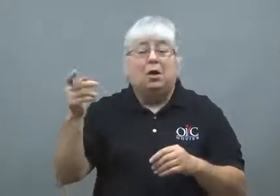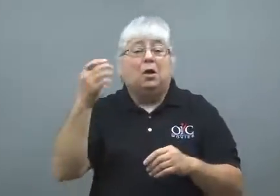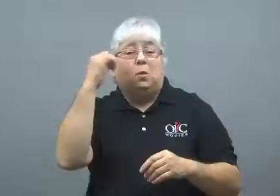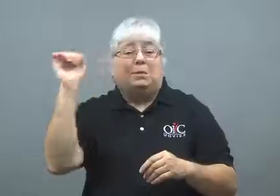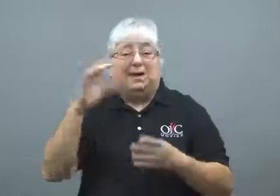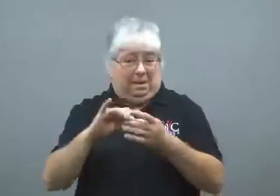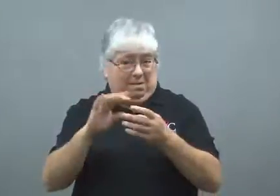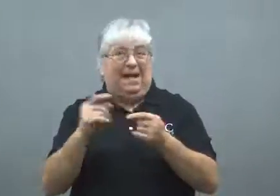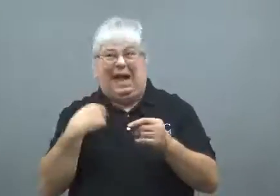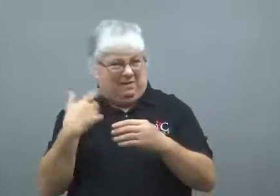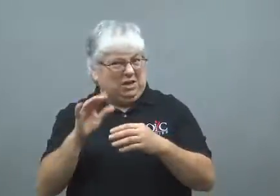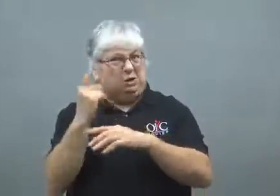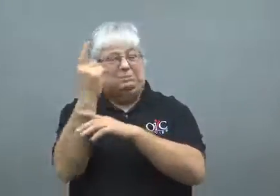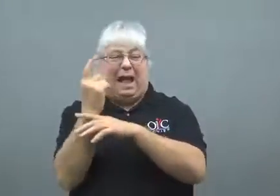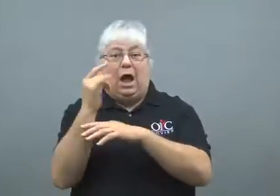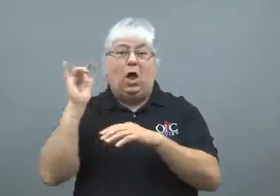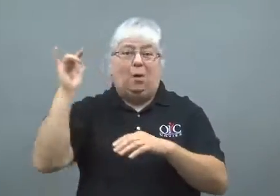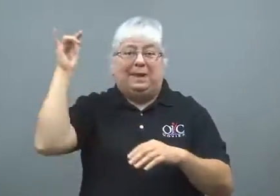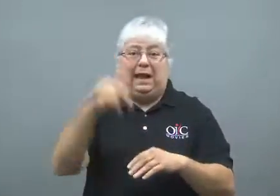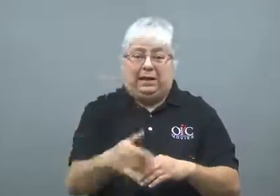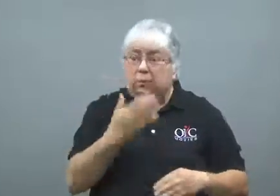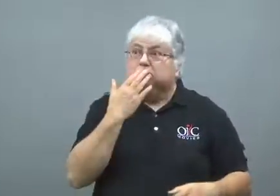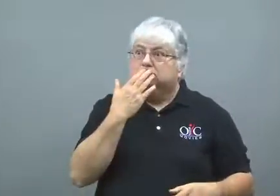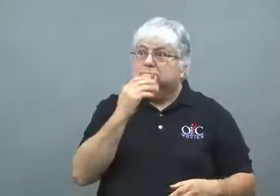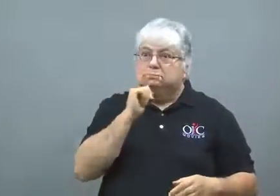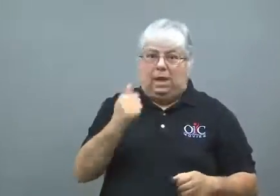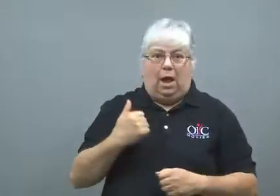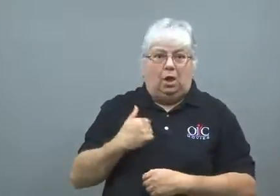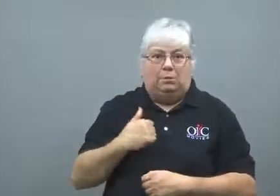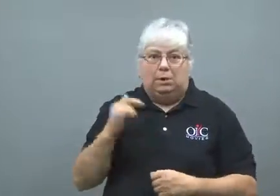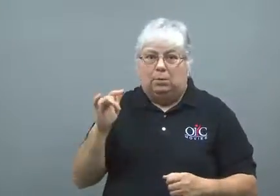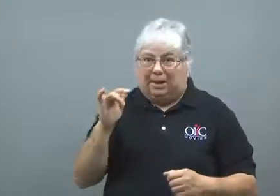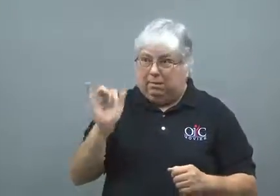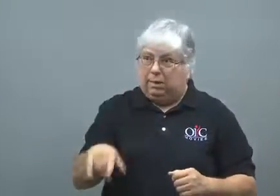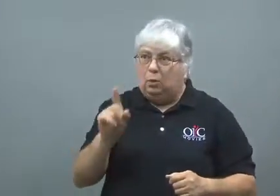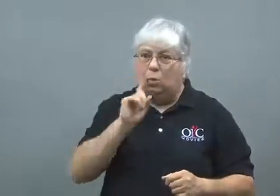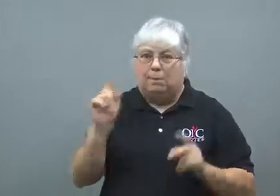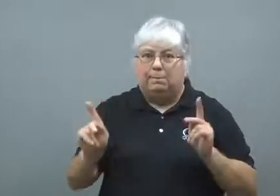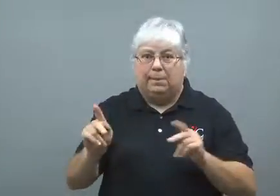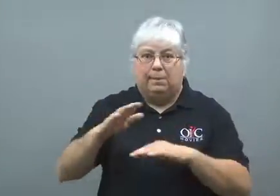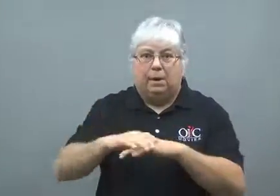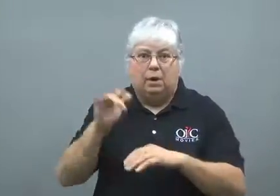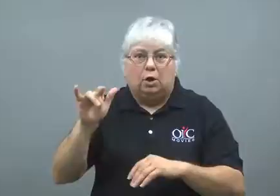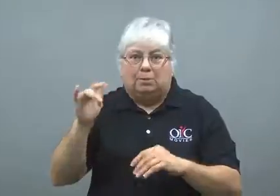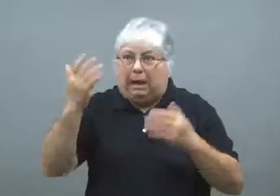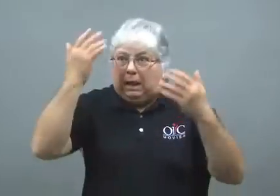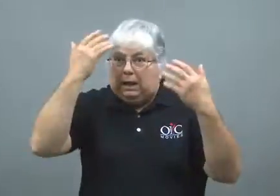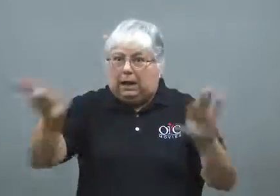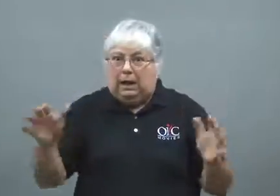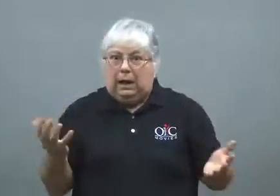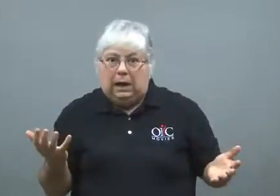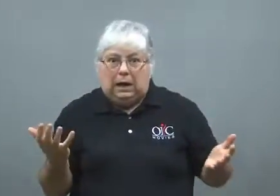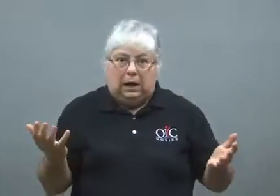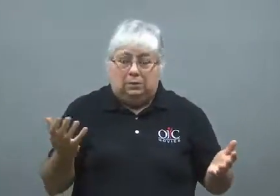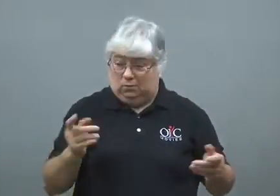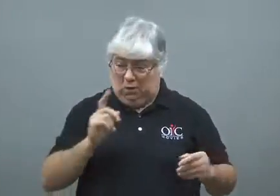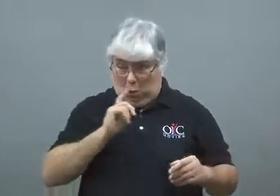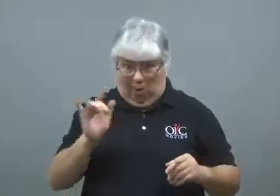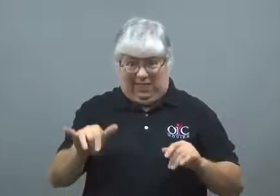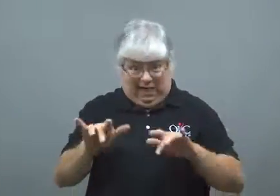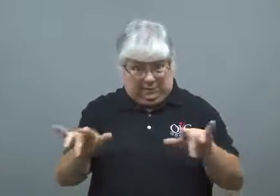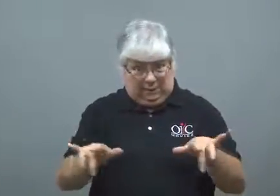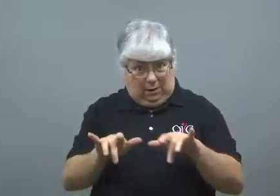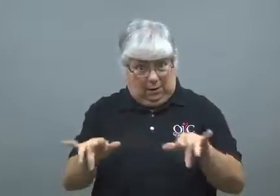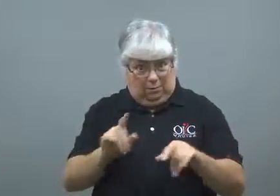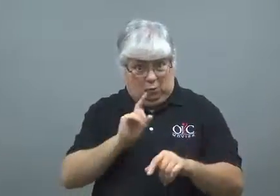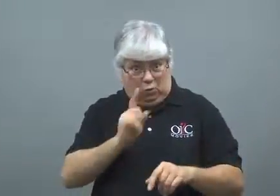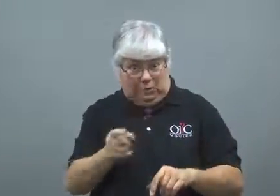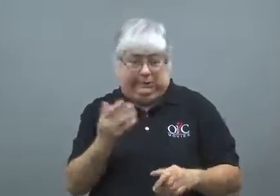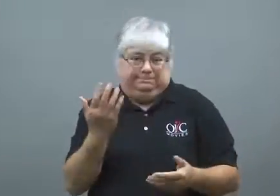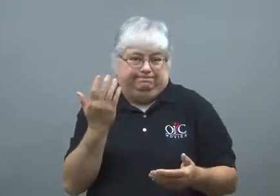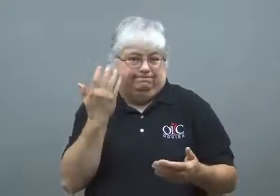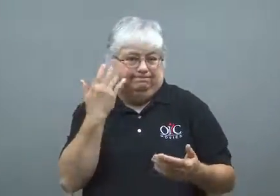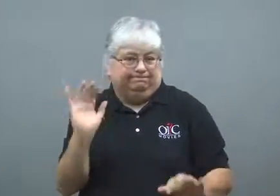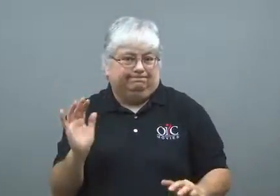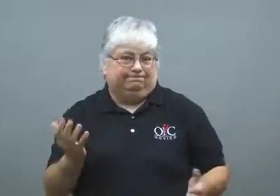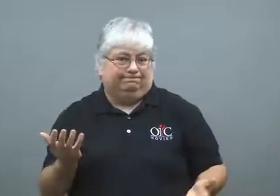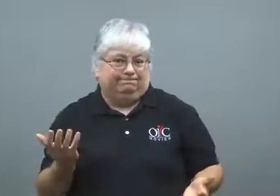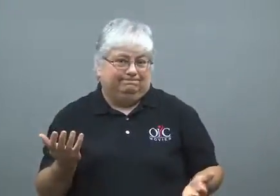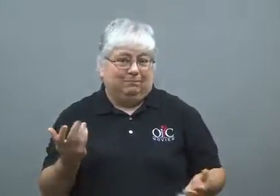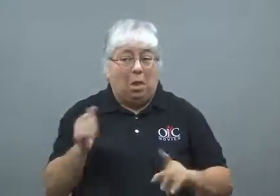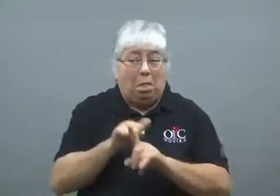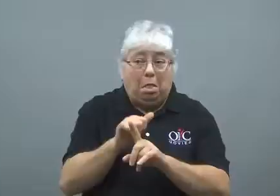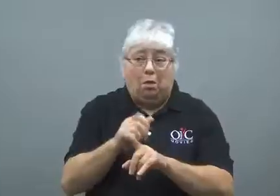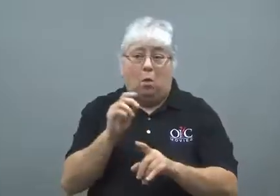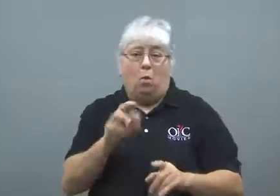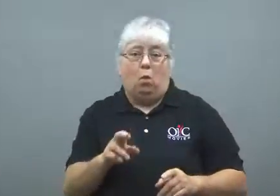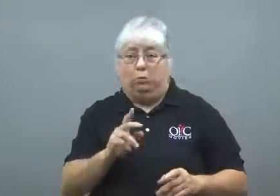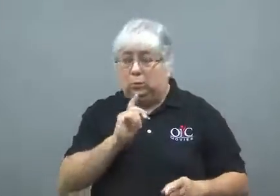The rebels were saying they shot down a civilian plane by mistake.